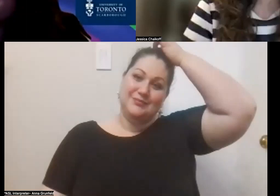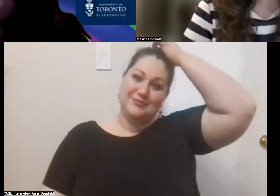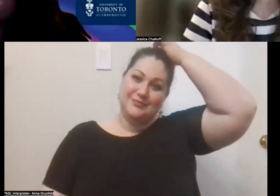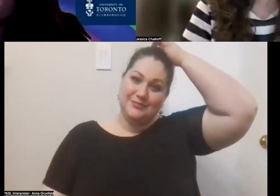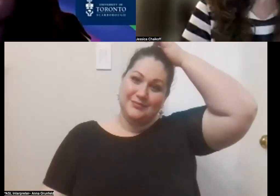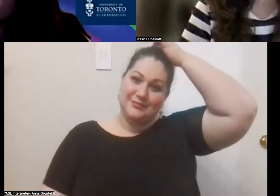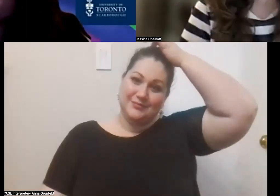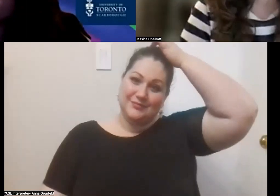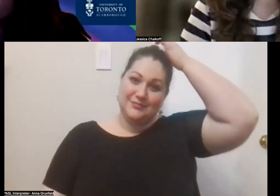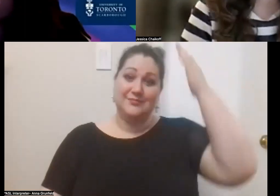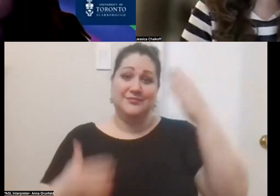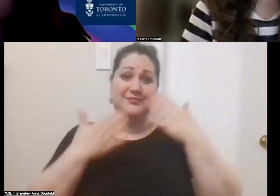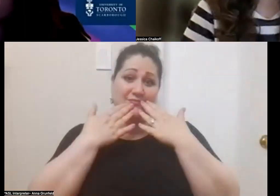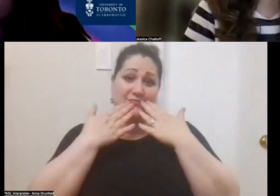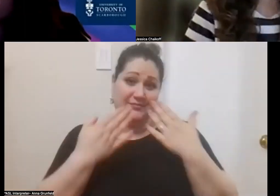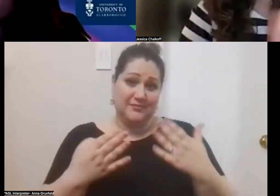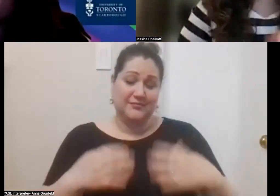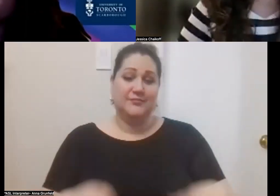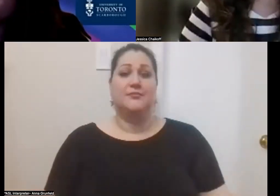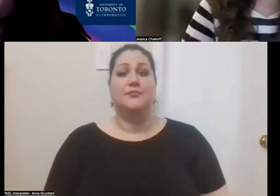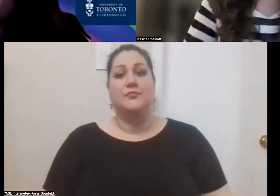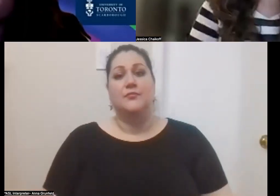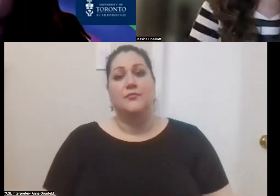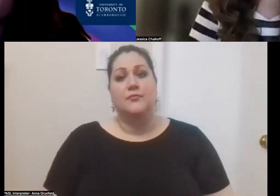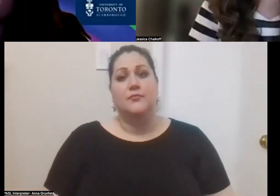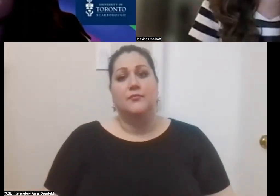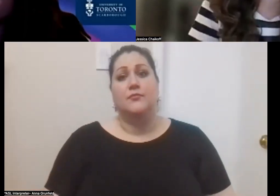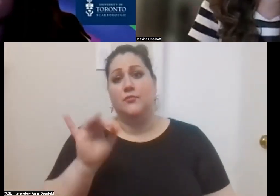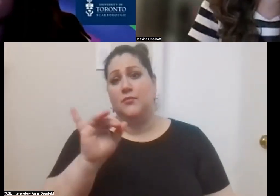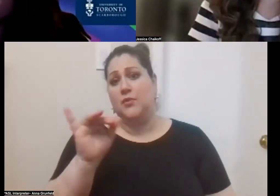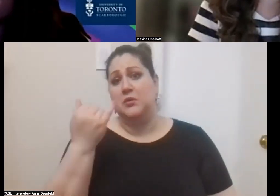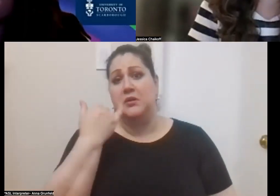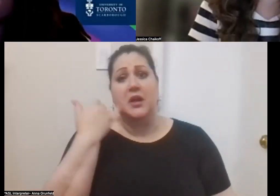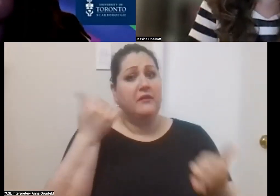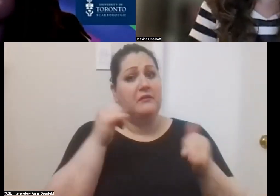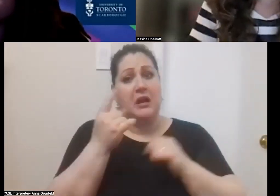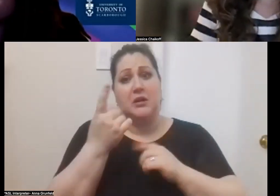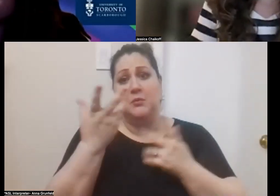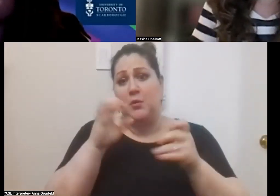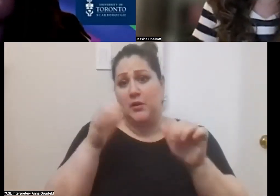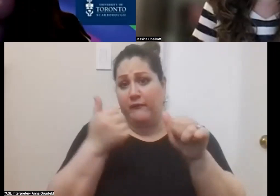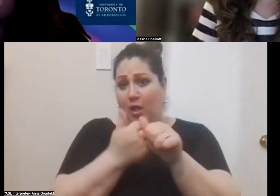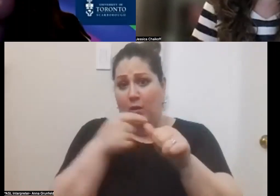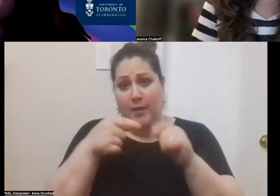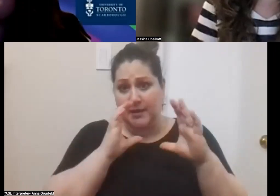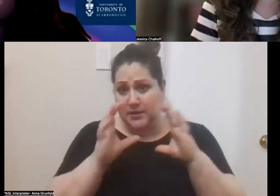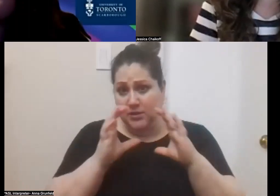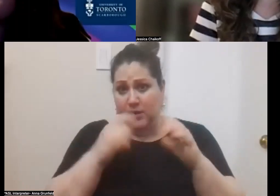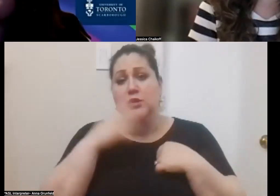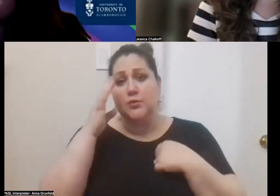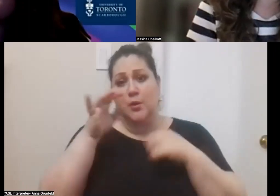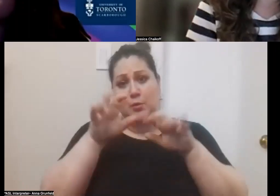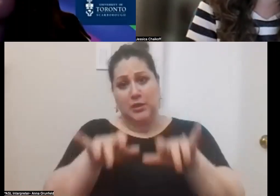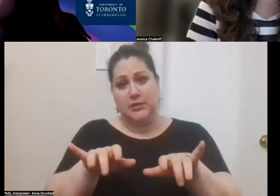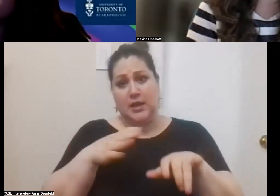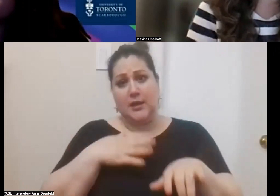You and I will also anyone wants to follow up on this conversation. I'm going to type in my Twitter into the chat.